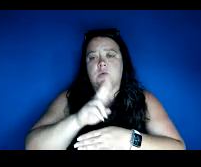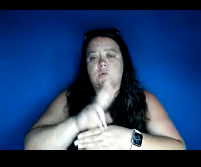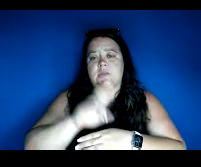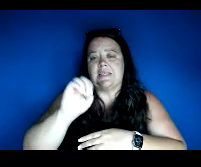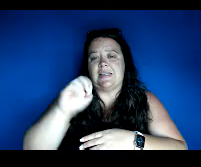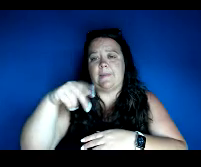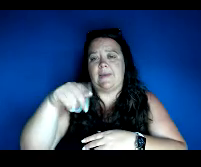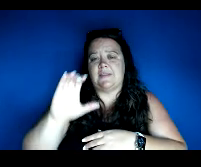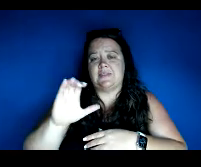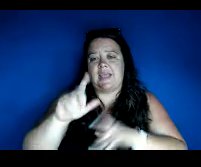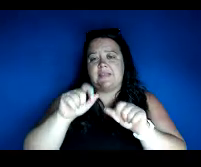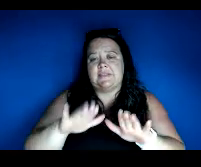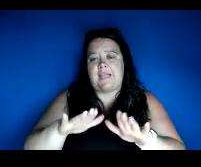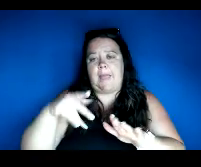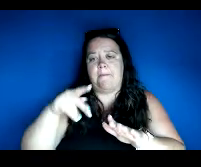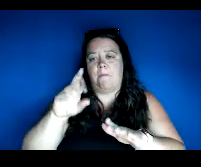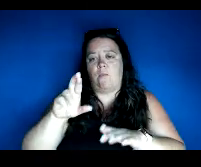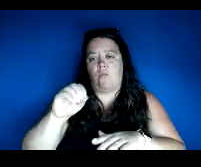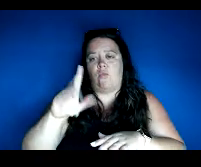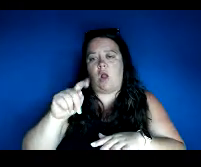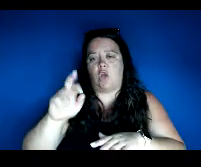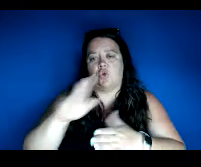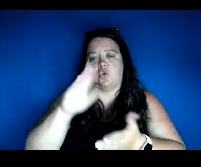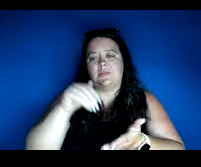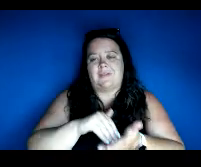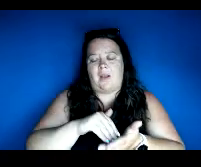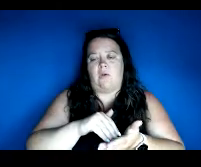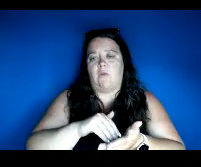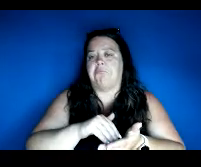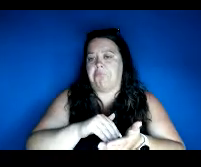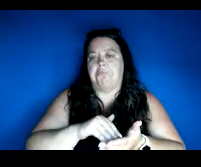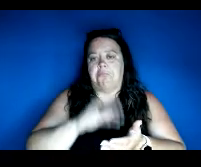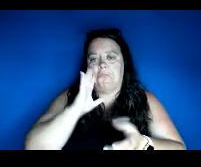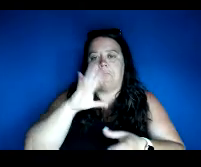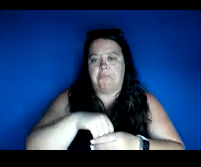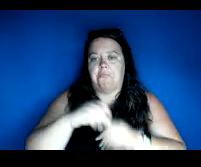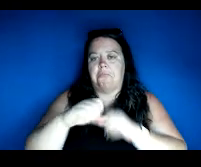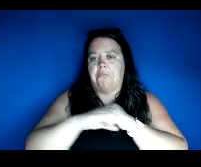and specifically those extended time accommodations, such that students don't have conflicts with their other class.